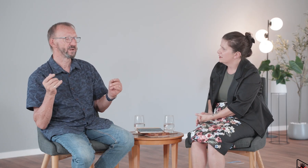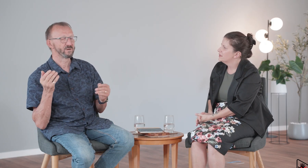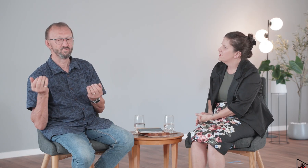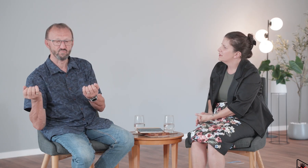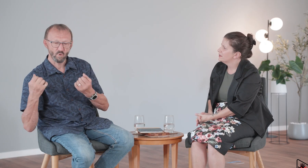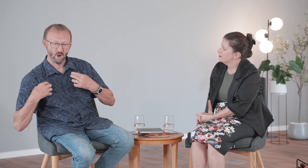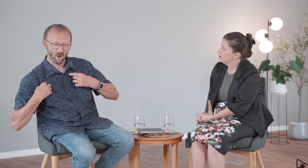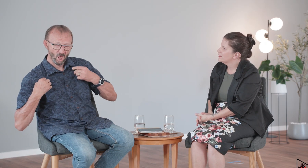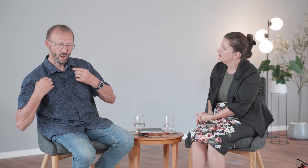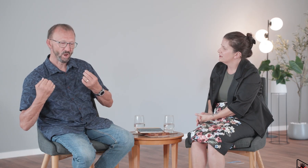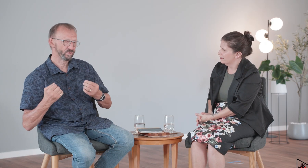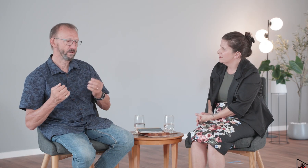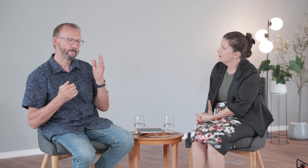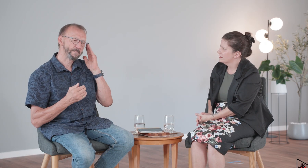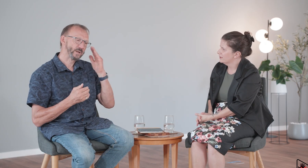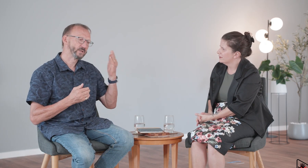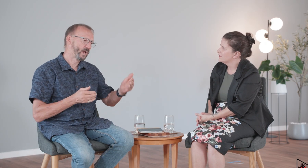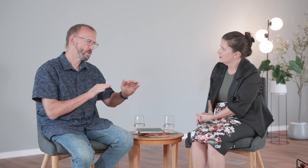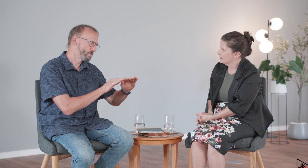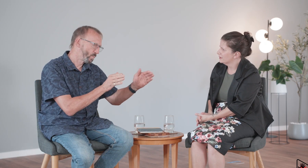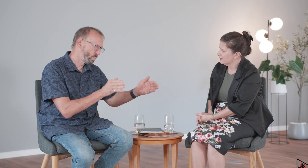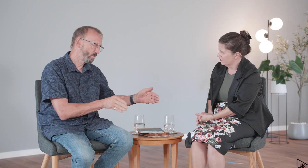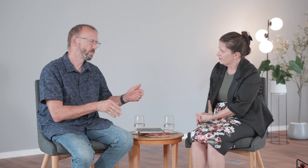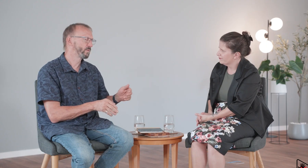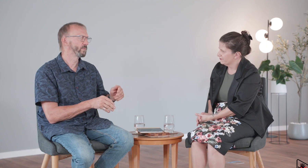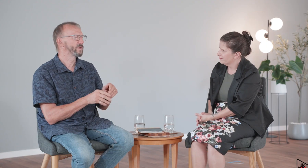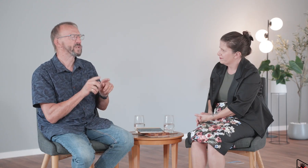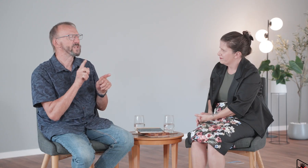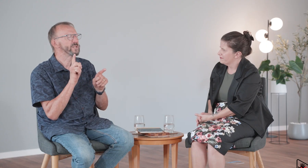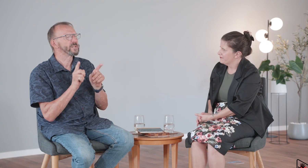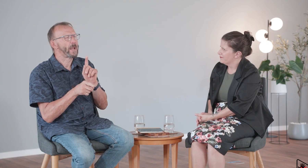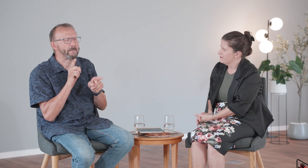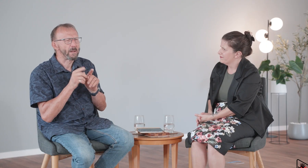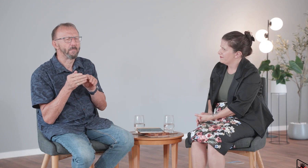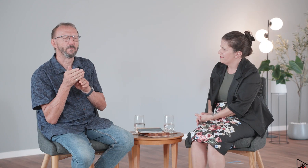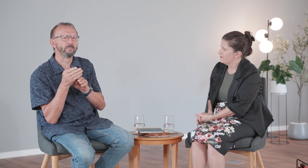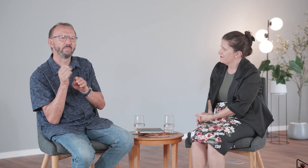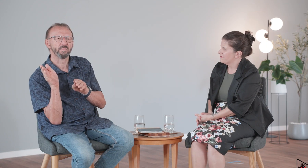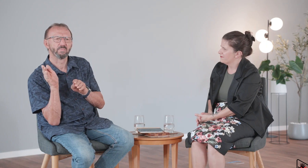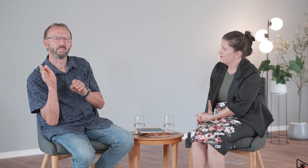furniture like beds, clothes drawers, bedside cabinets. Every now and then we'll